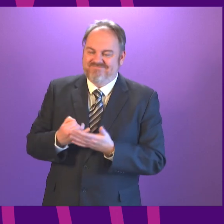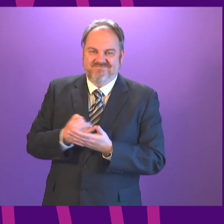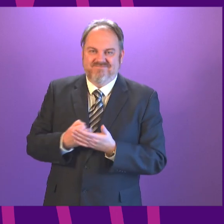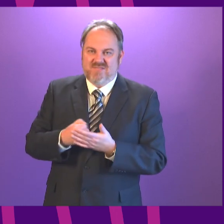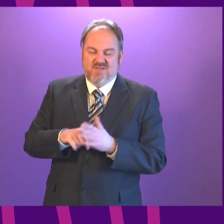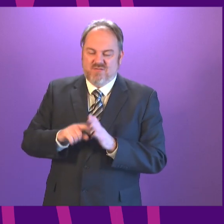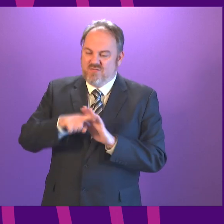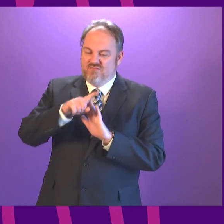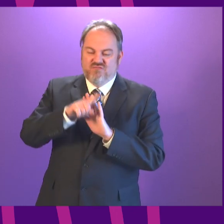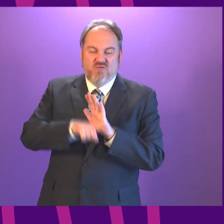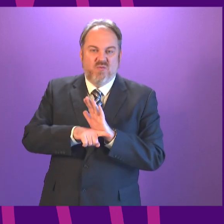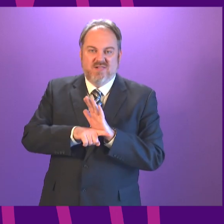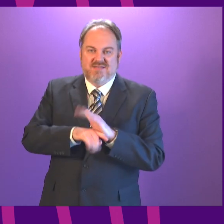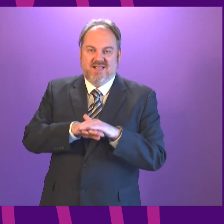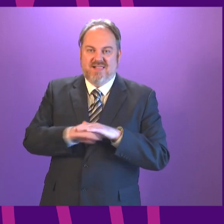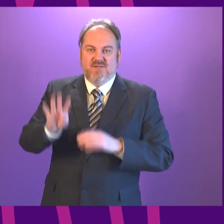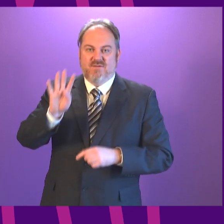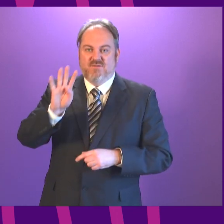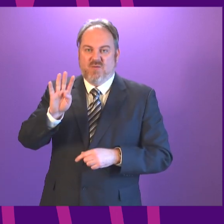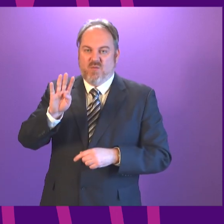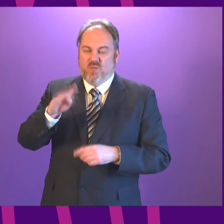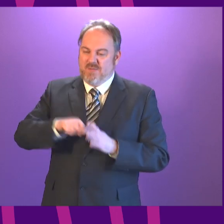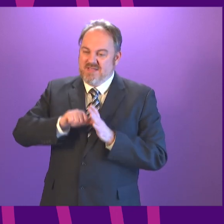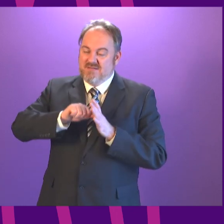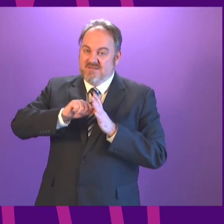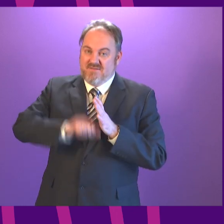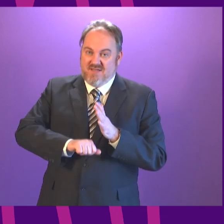the level 4 restrictions rather than easing them. However, hopefully, as we go further